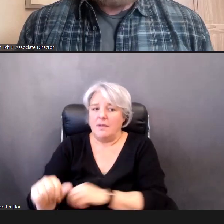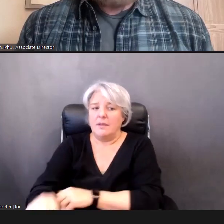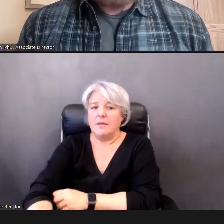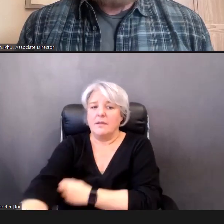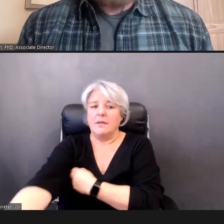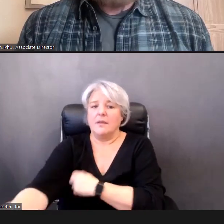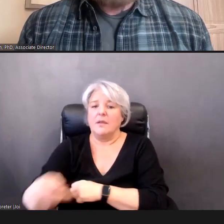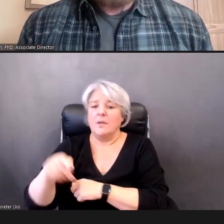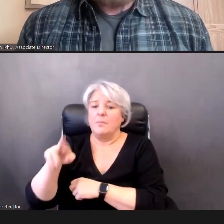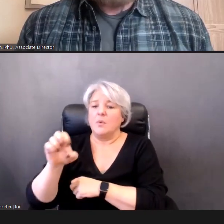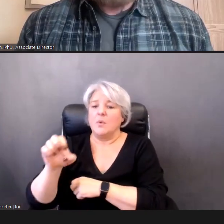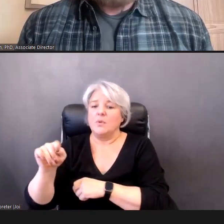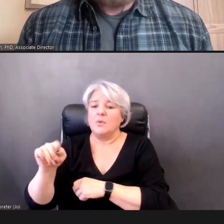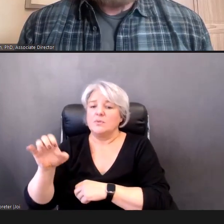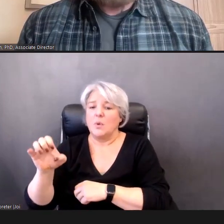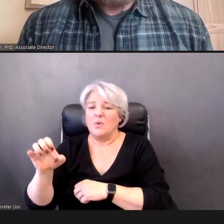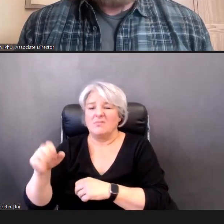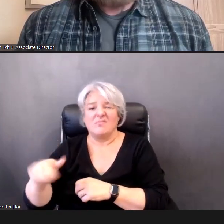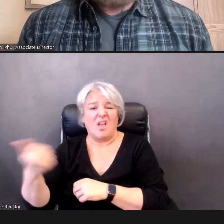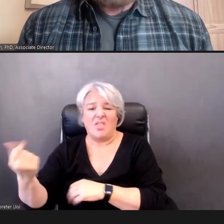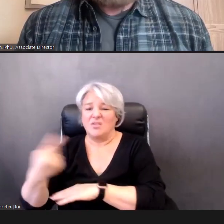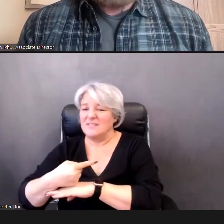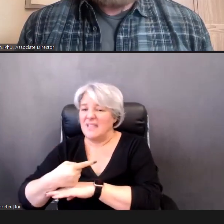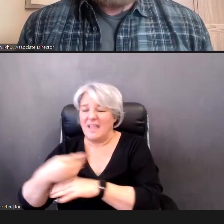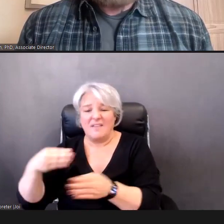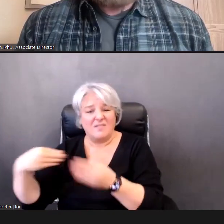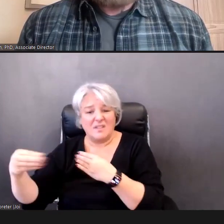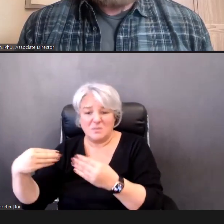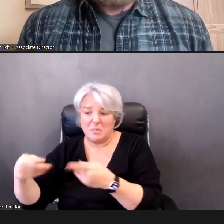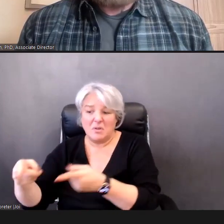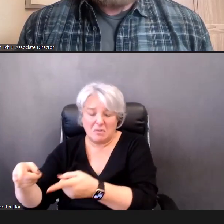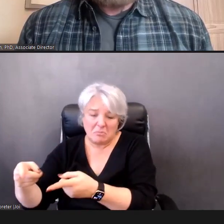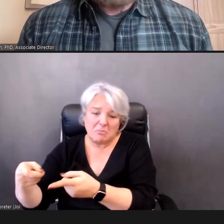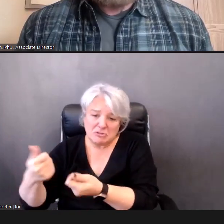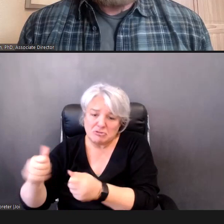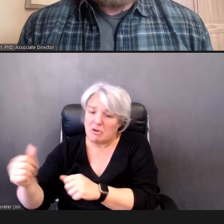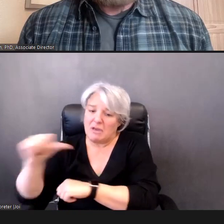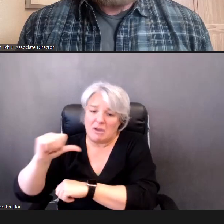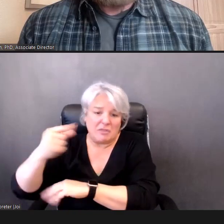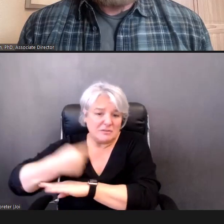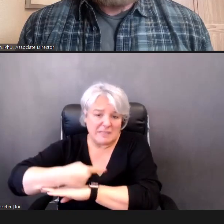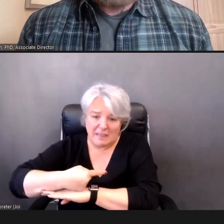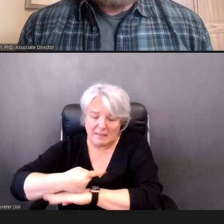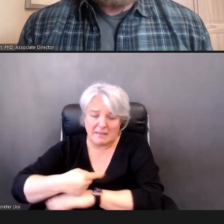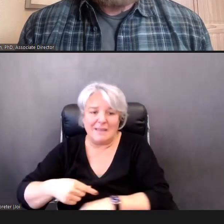screening on another day if you have the flex ability to do that but just